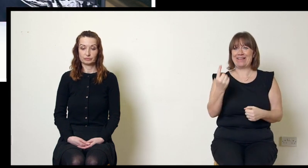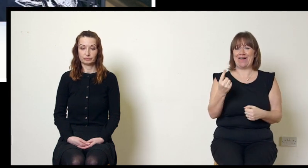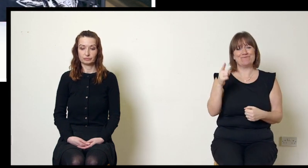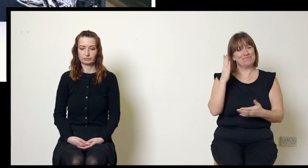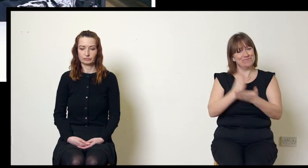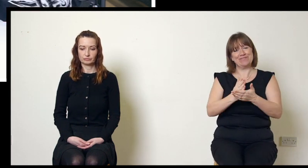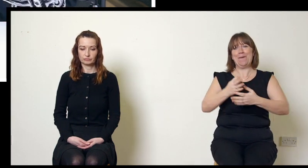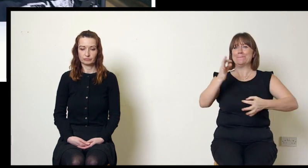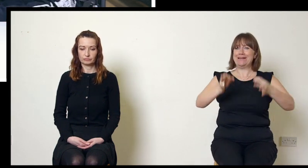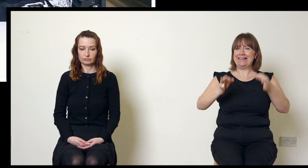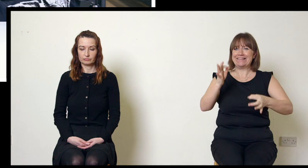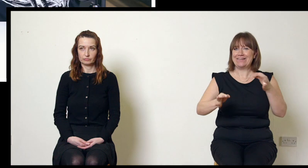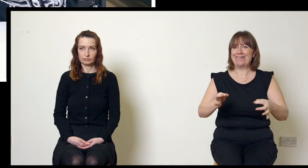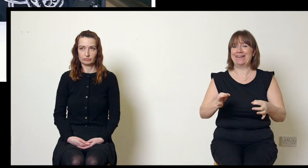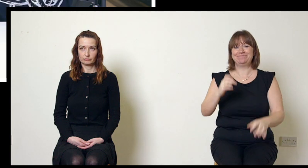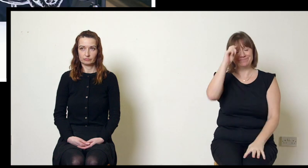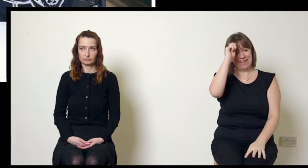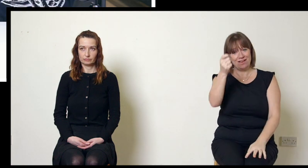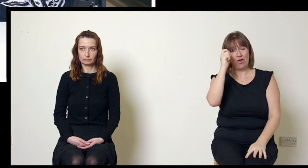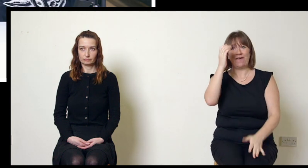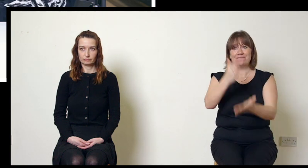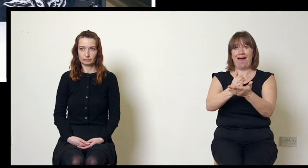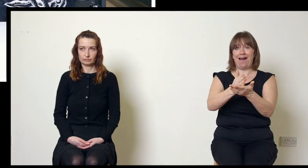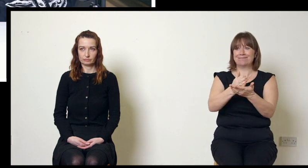because they acknowledged the fact that Central Peterborough doesn't